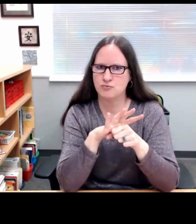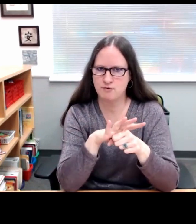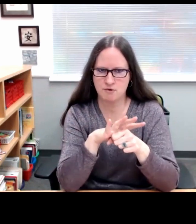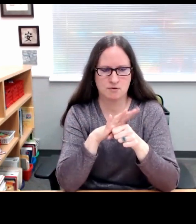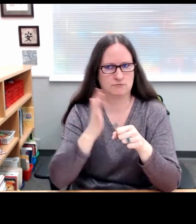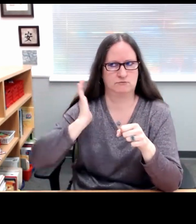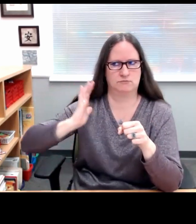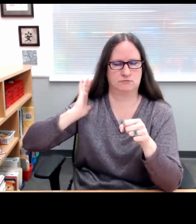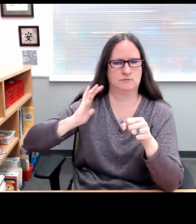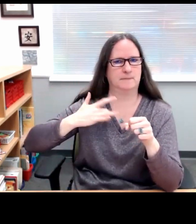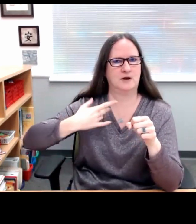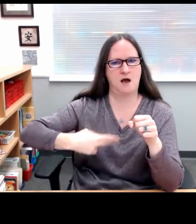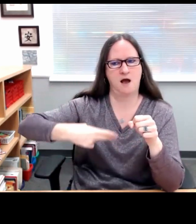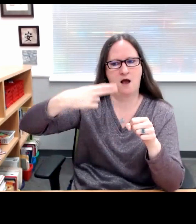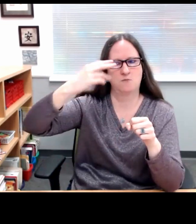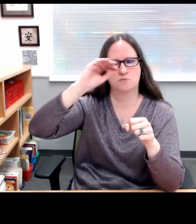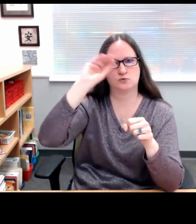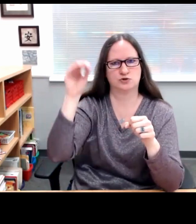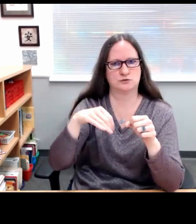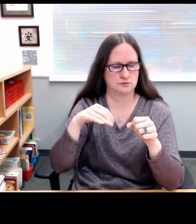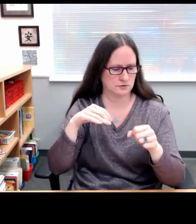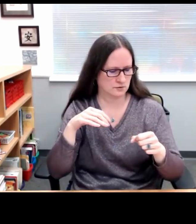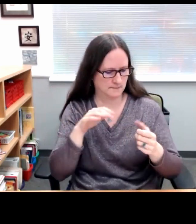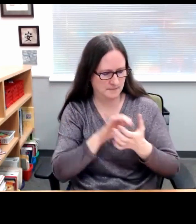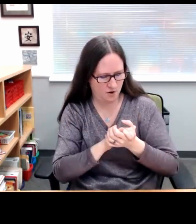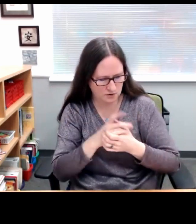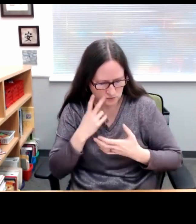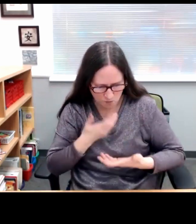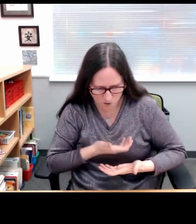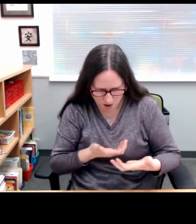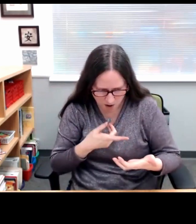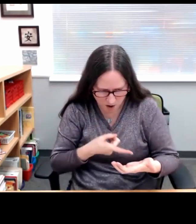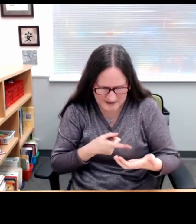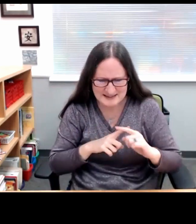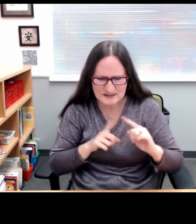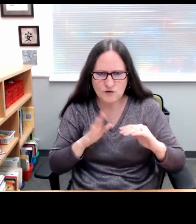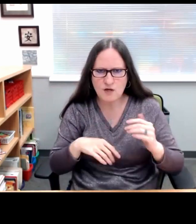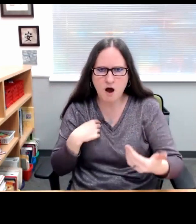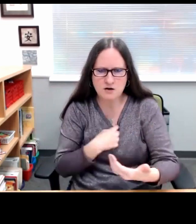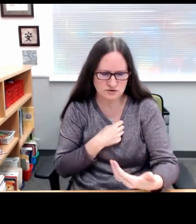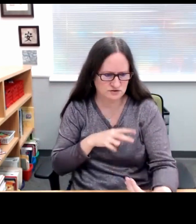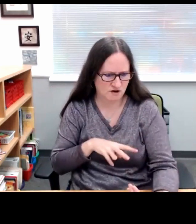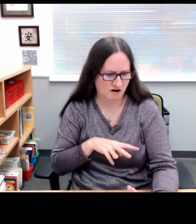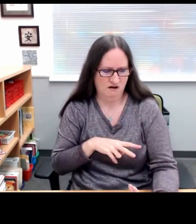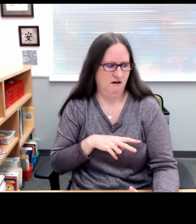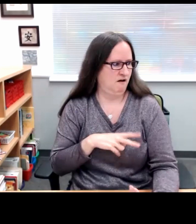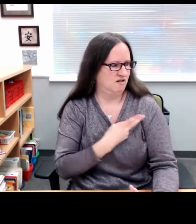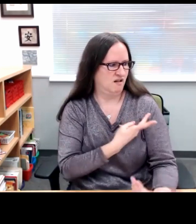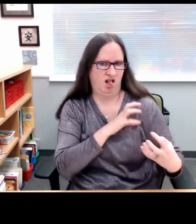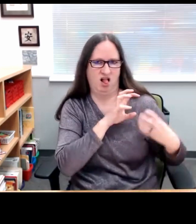deaf or with other disabilities, it can be very, very stressful. And you see a high percentage of